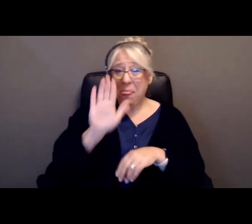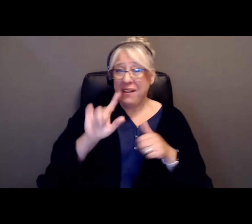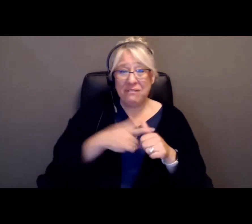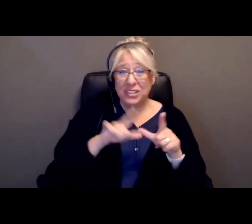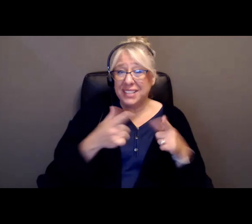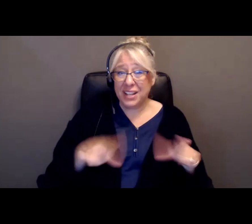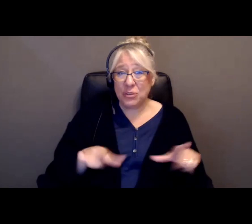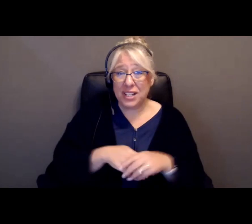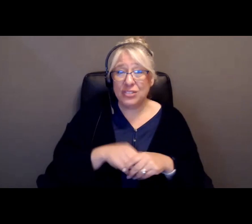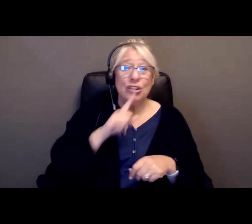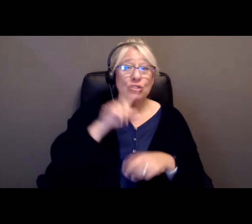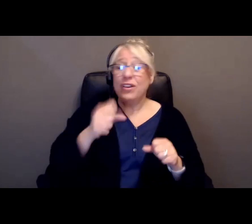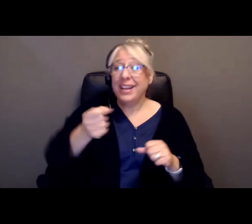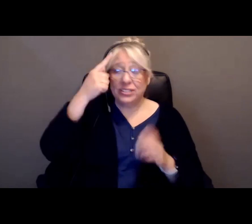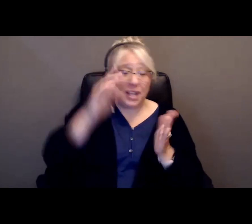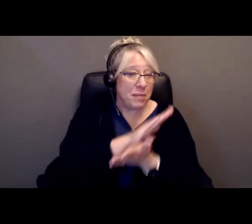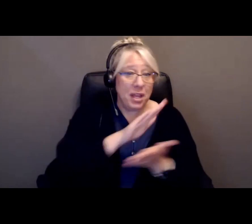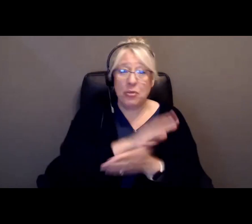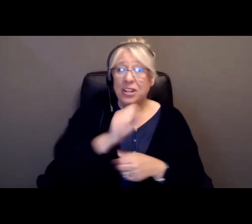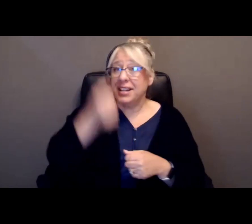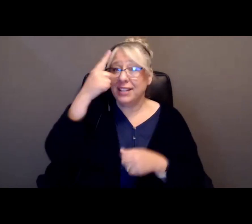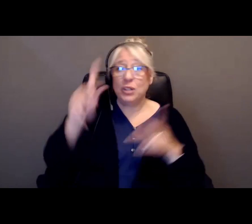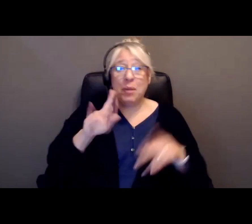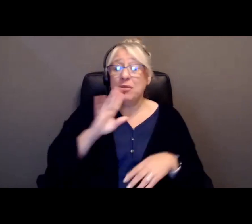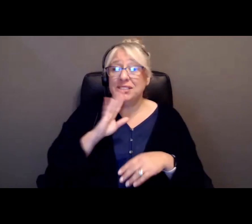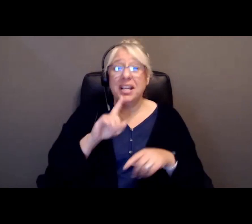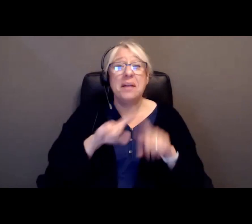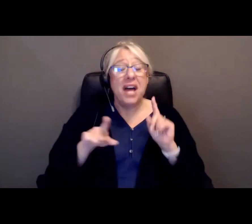they can understand the paper. They can understand what people are saying. It's similar to French,